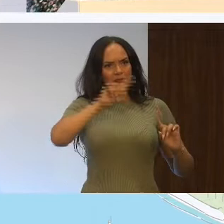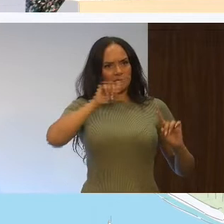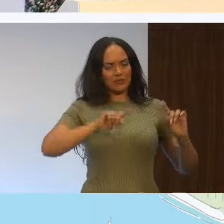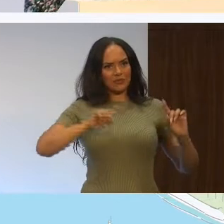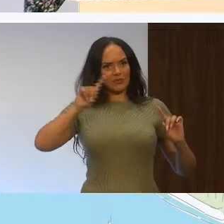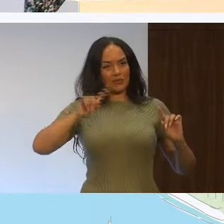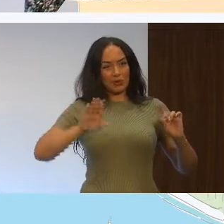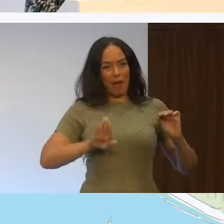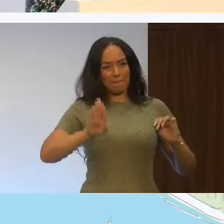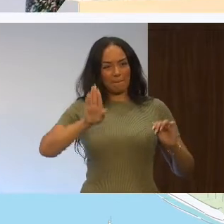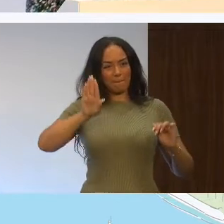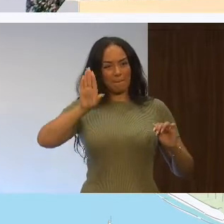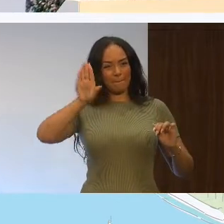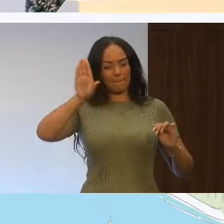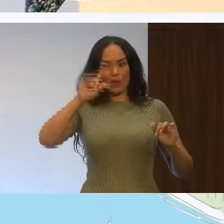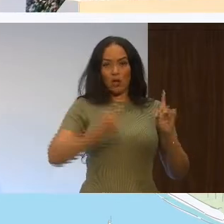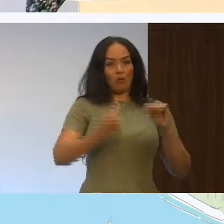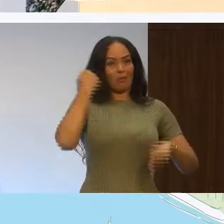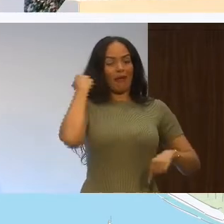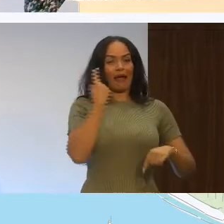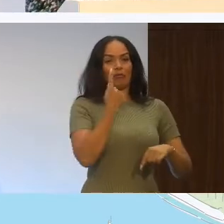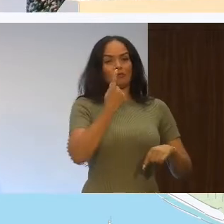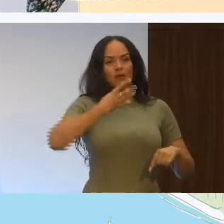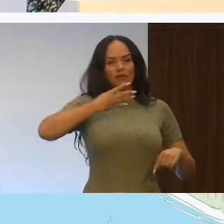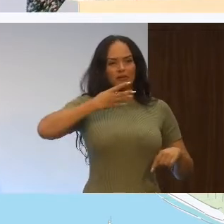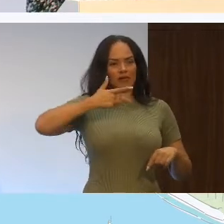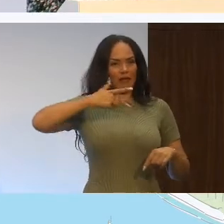If you look back at that 1980 study versus a study that we've done recently